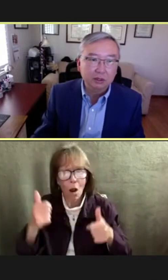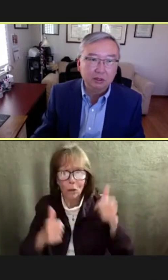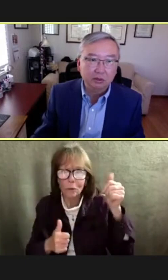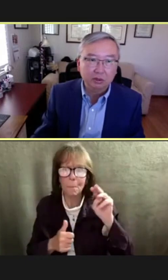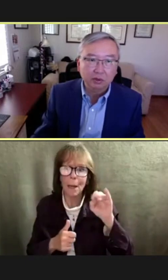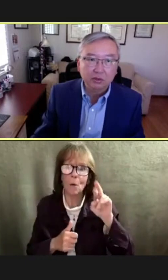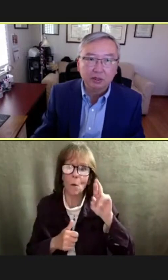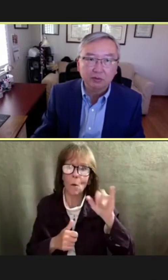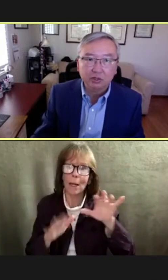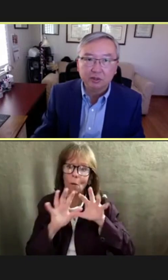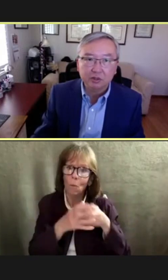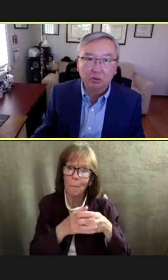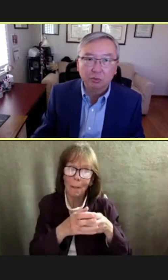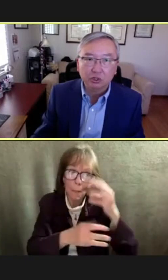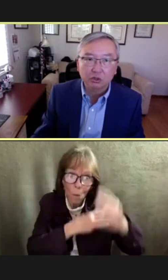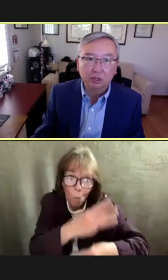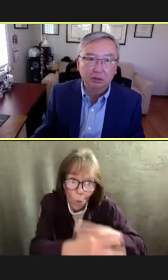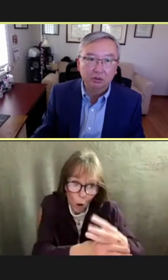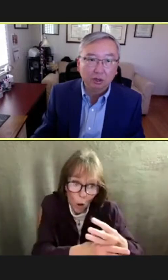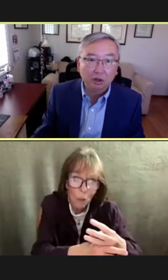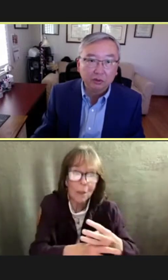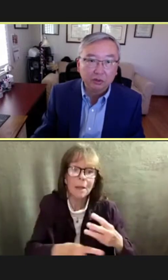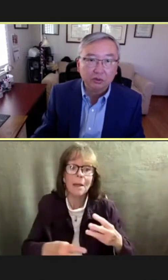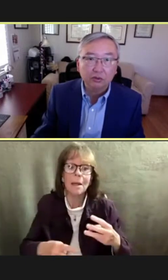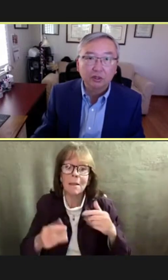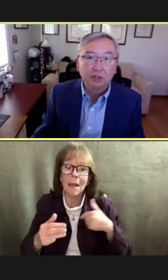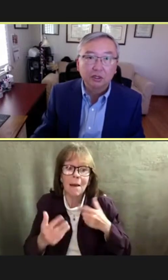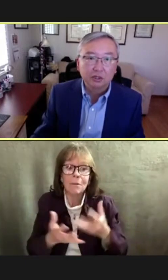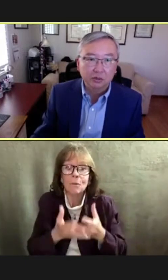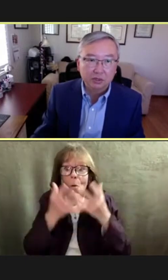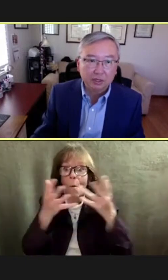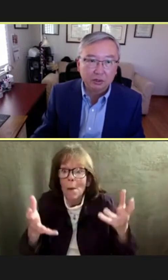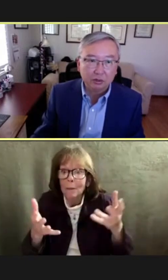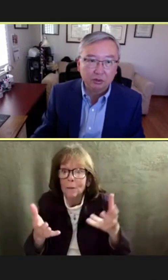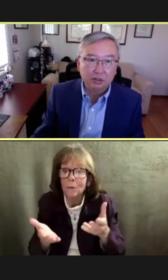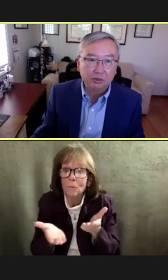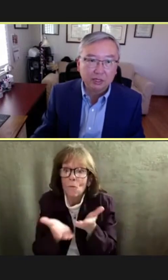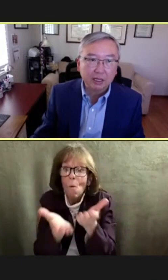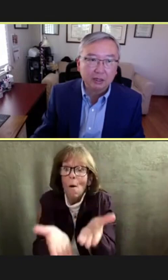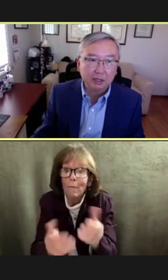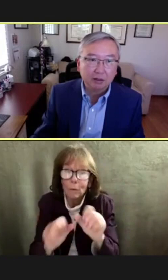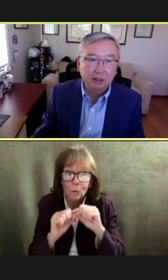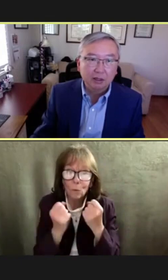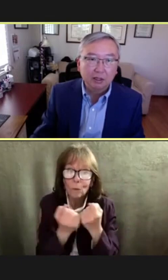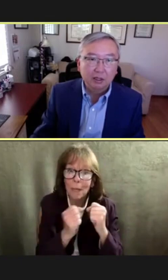The neurodiverse individuals have so much to offer to the society.